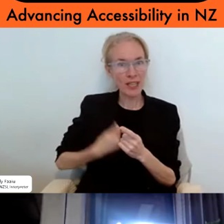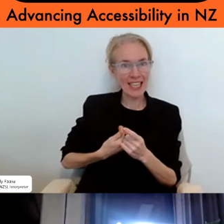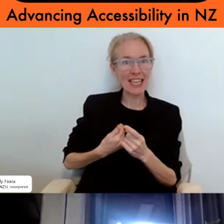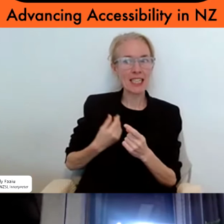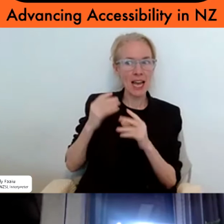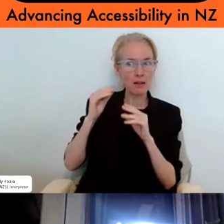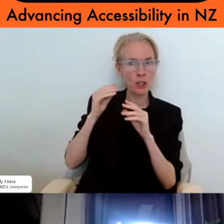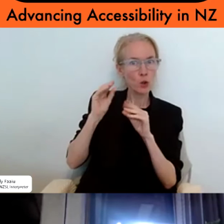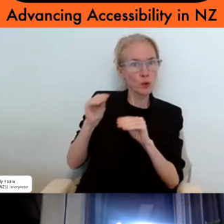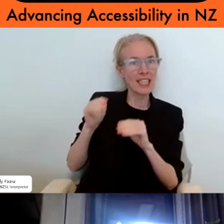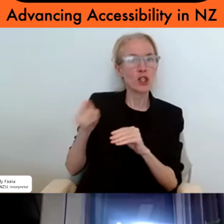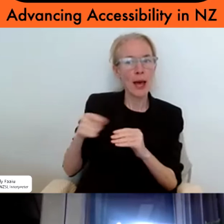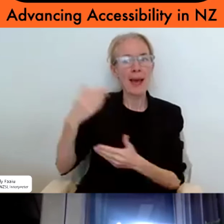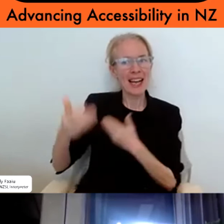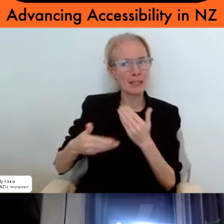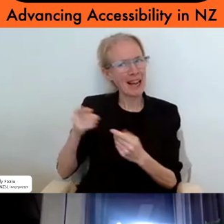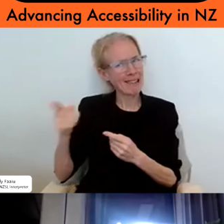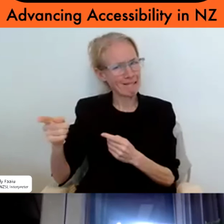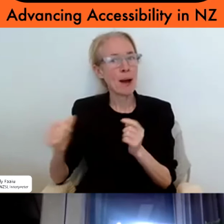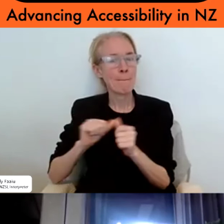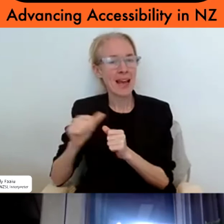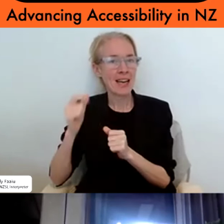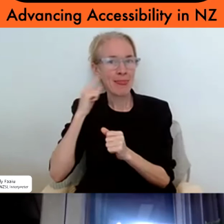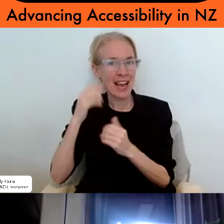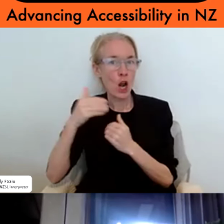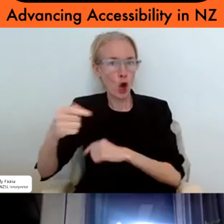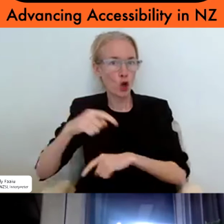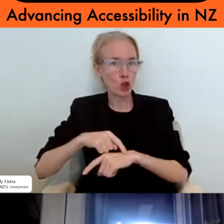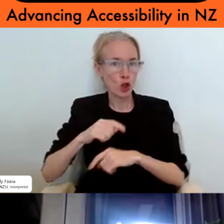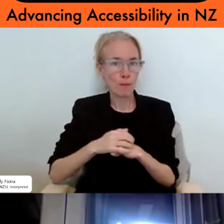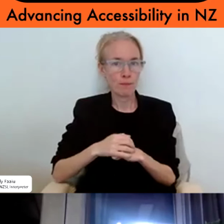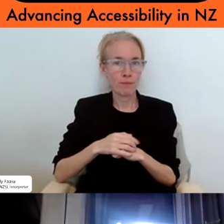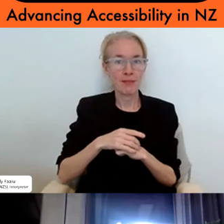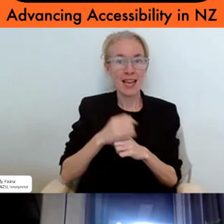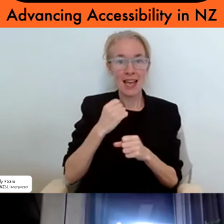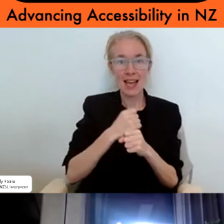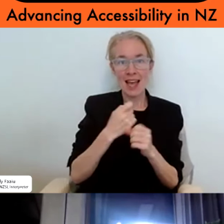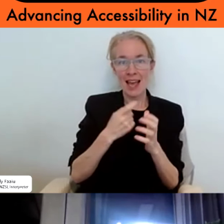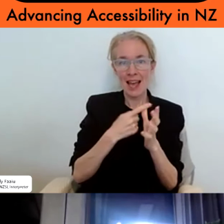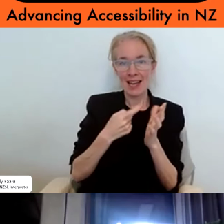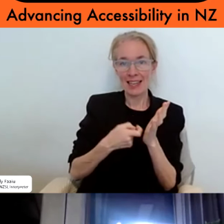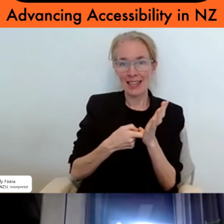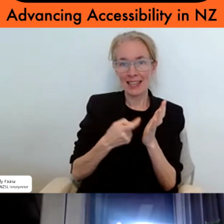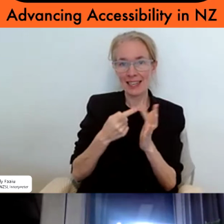Helen. Firstly I don't think geotechnical comes into play. All the good sites